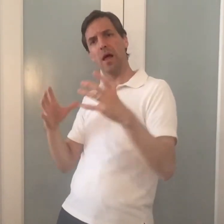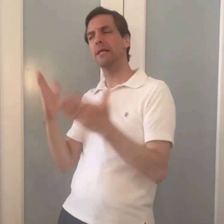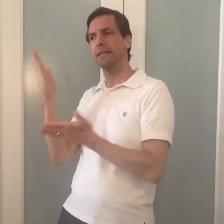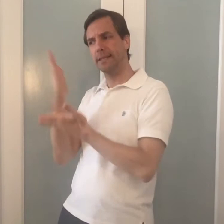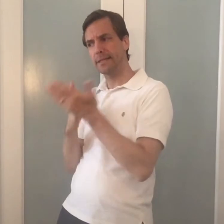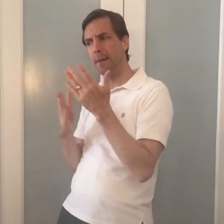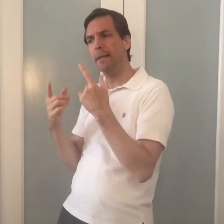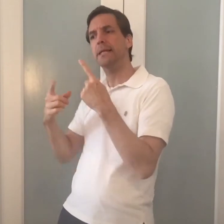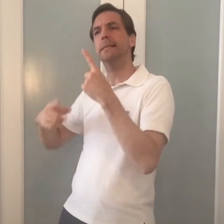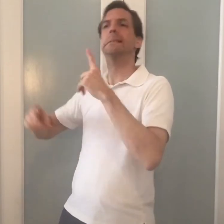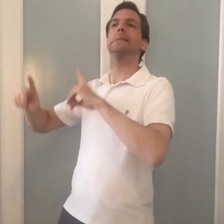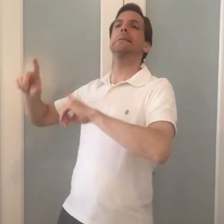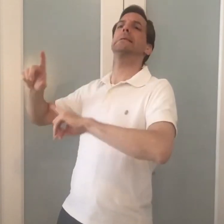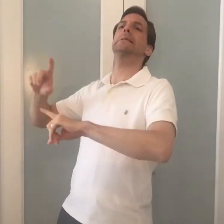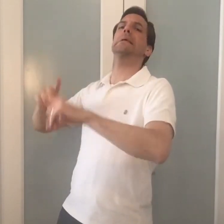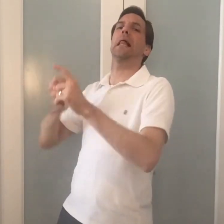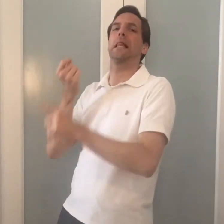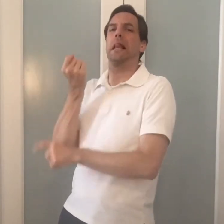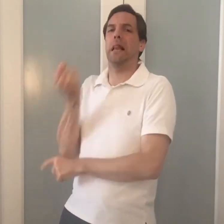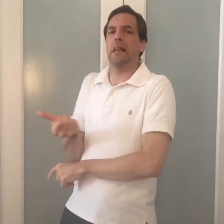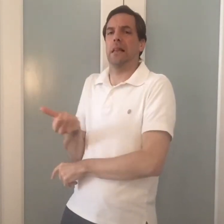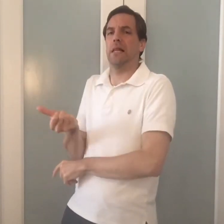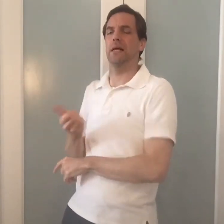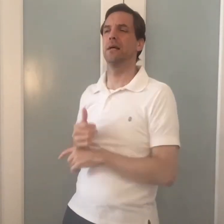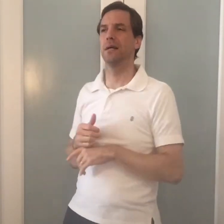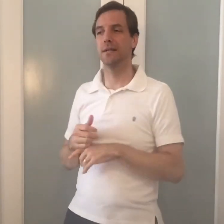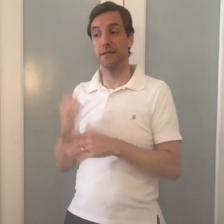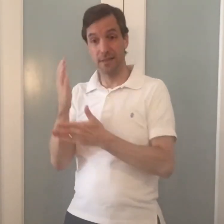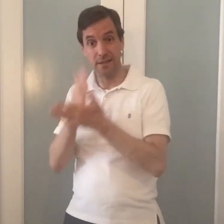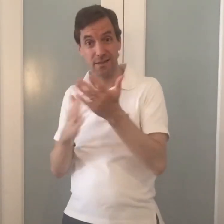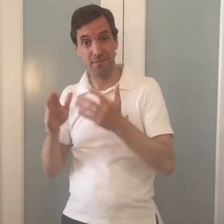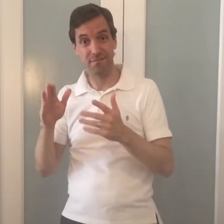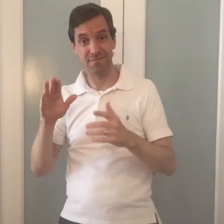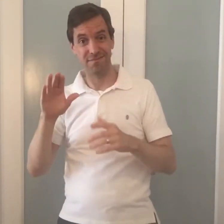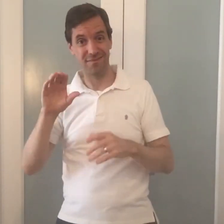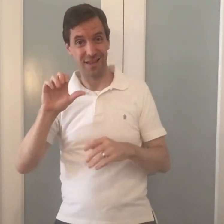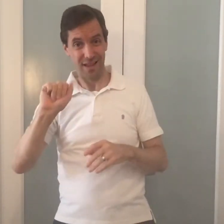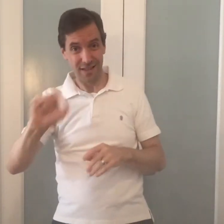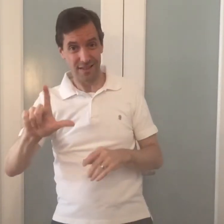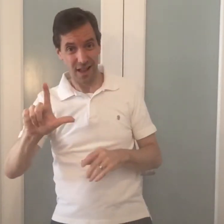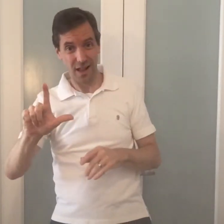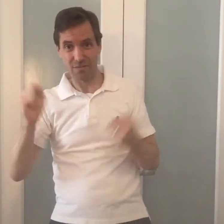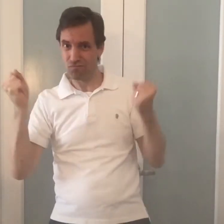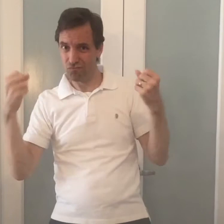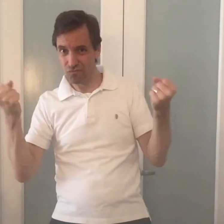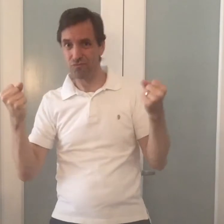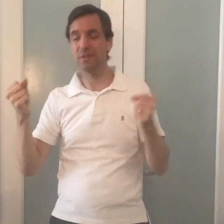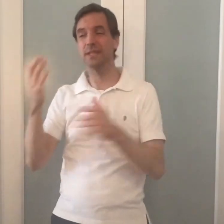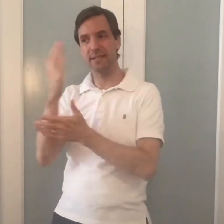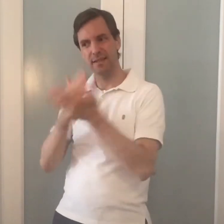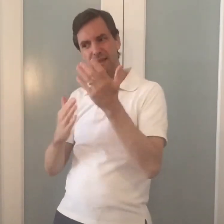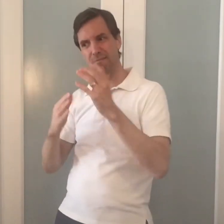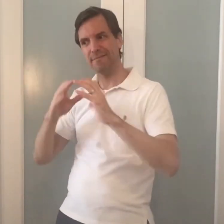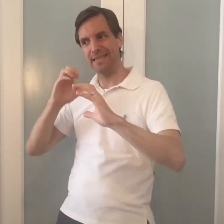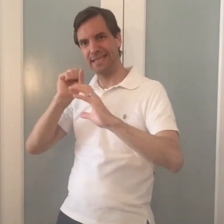some families may sign very little, some of them may use ASL,